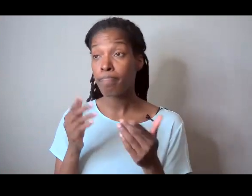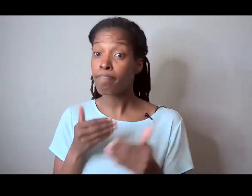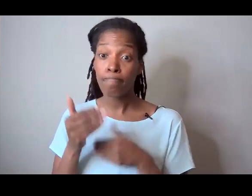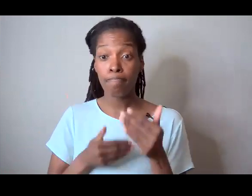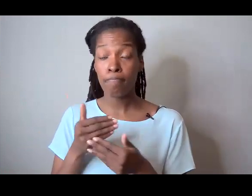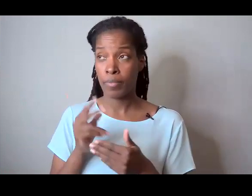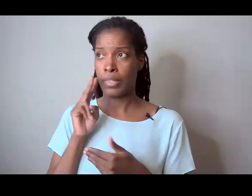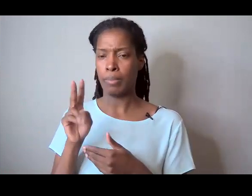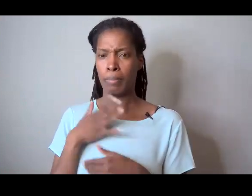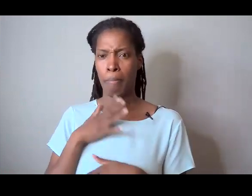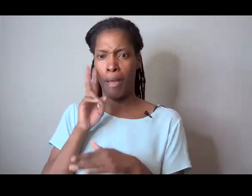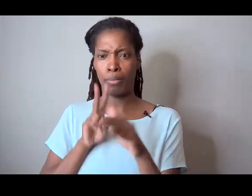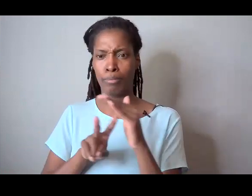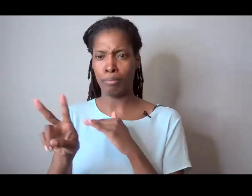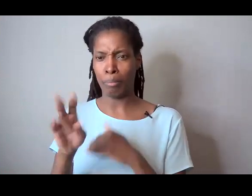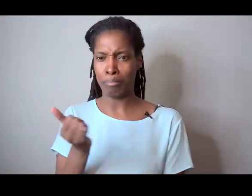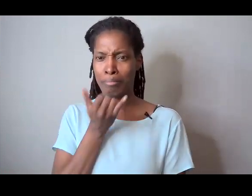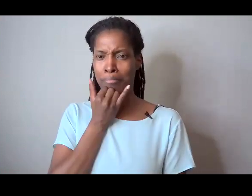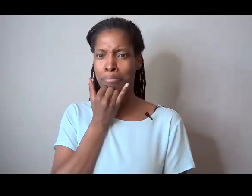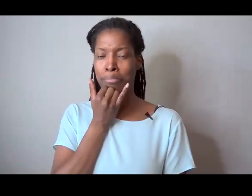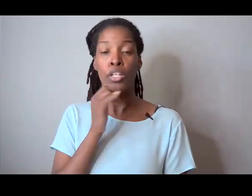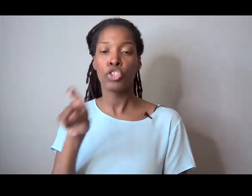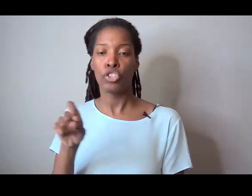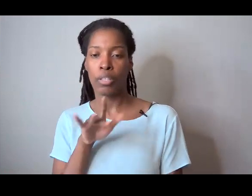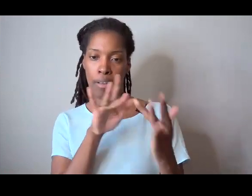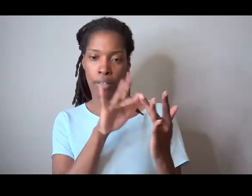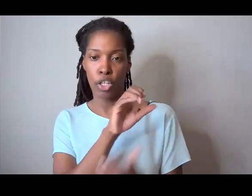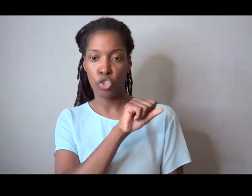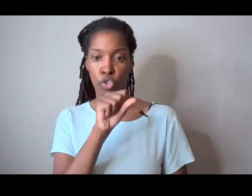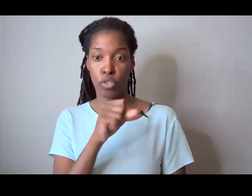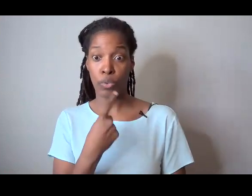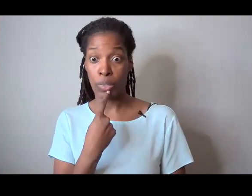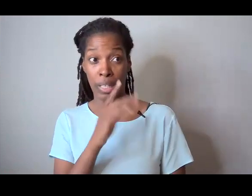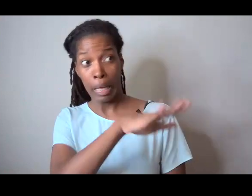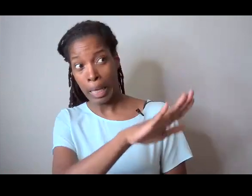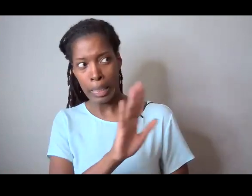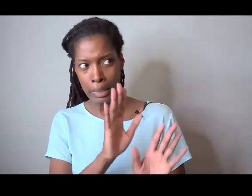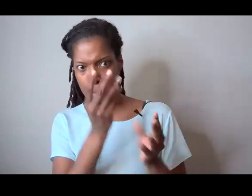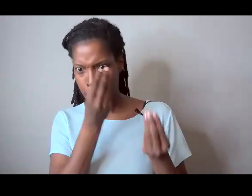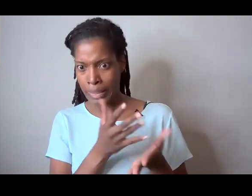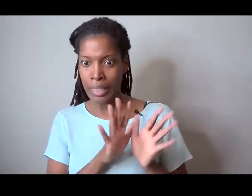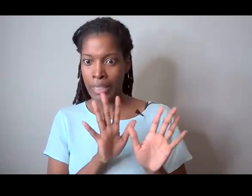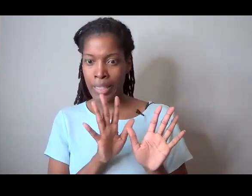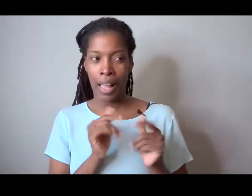then contact social security and let them know. Say whoa, you know, like in Chen's example,